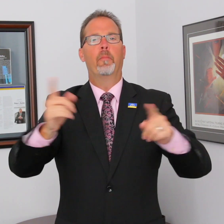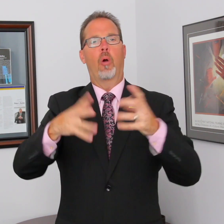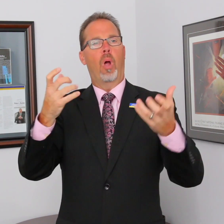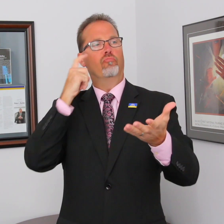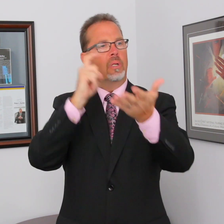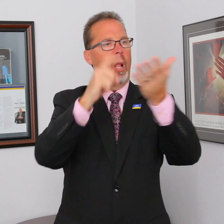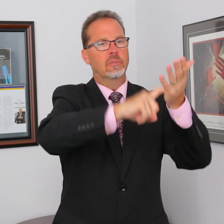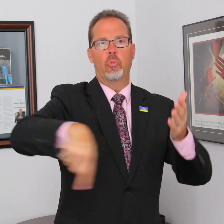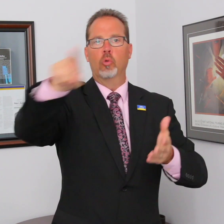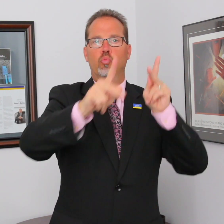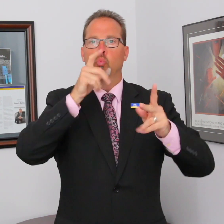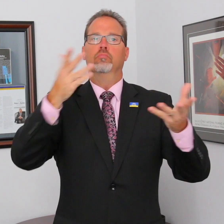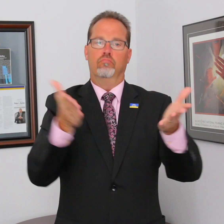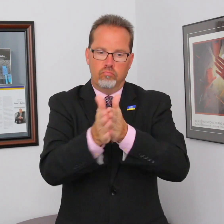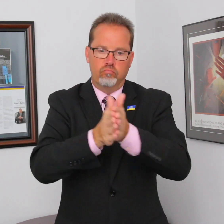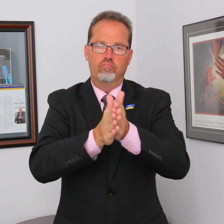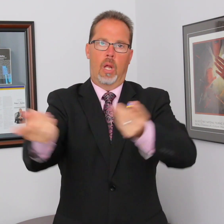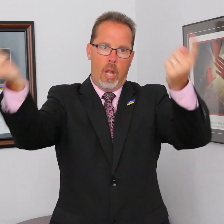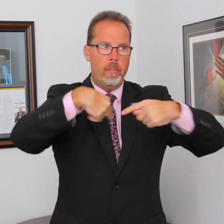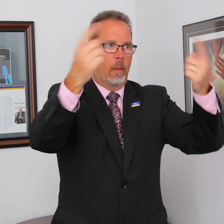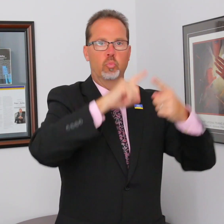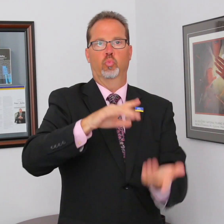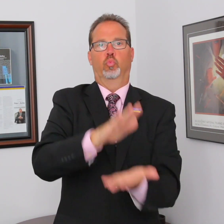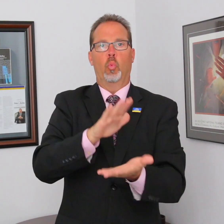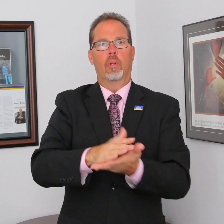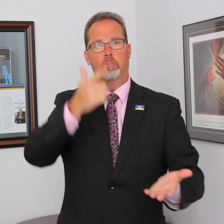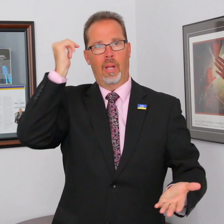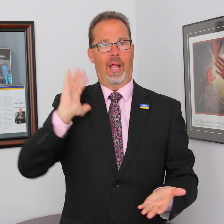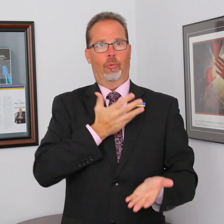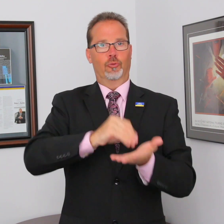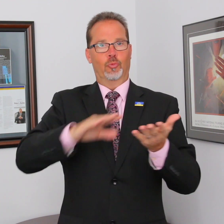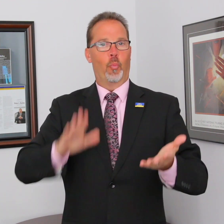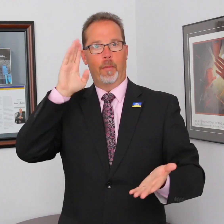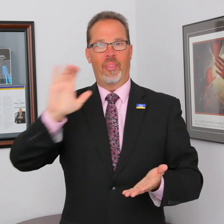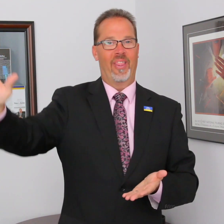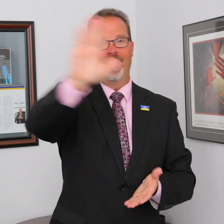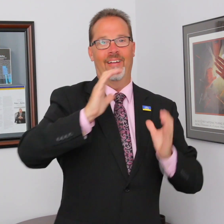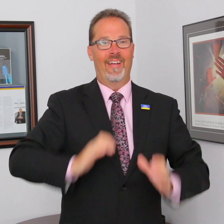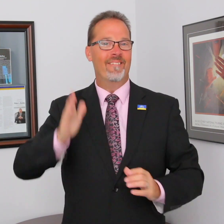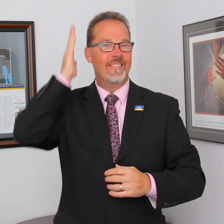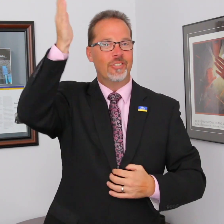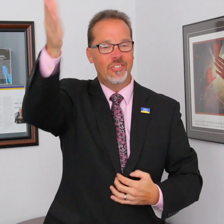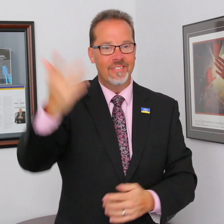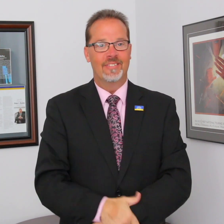other organizations are doing similar things, but I wanted to recognize CSD for coming on campus and partnering with the school since some of our students will be their future clientele.